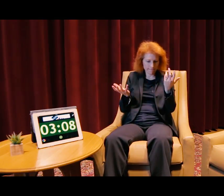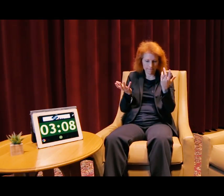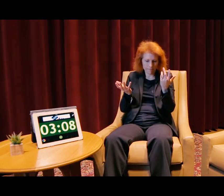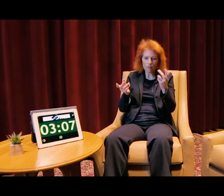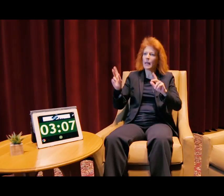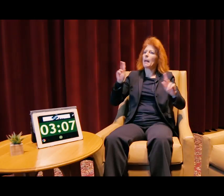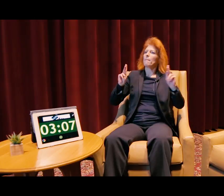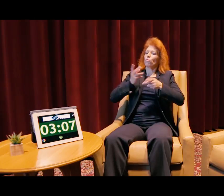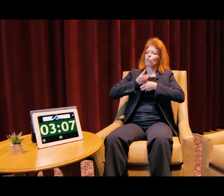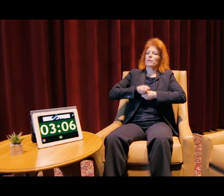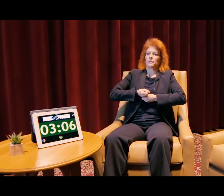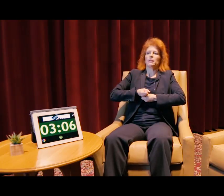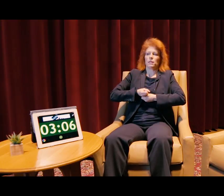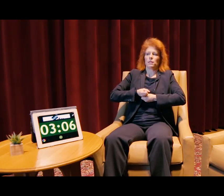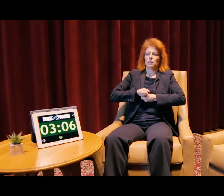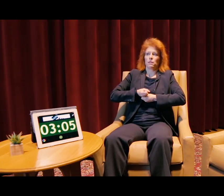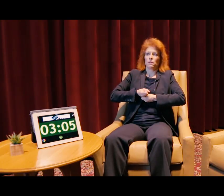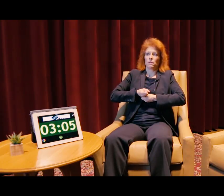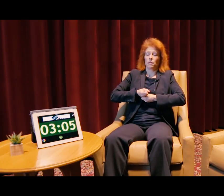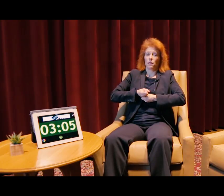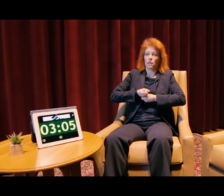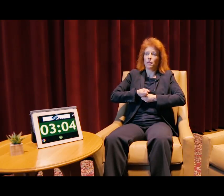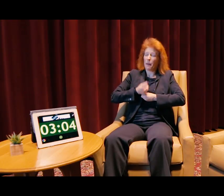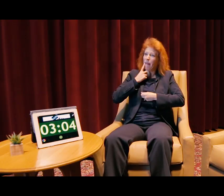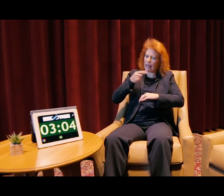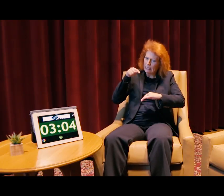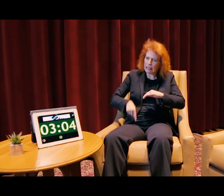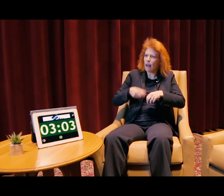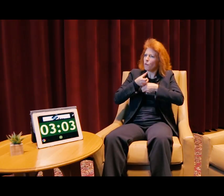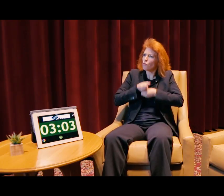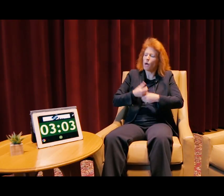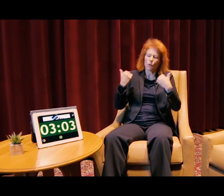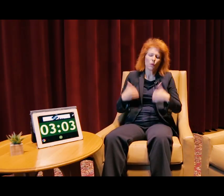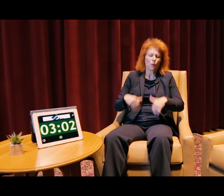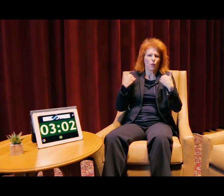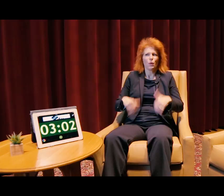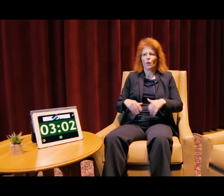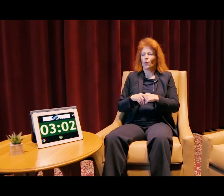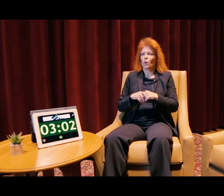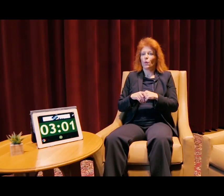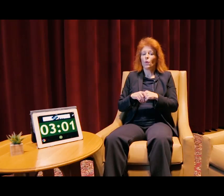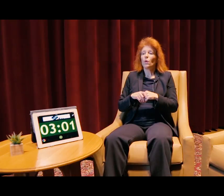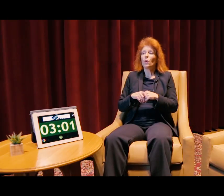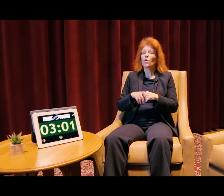that people trust me to the level that they trust me with what they trust me with, which is their emotions